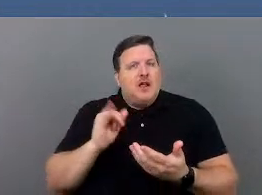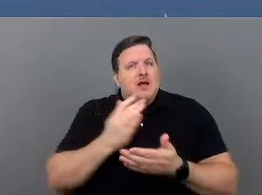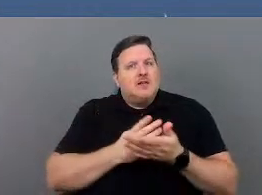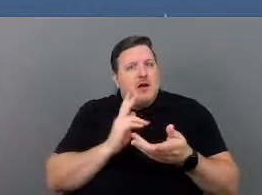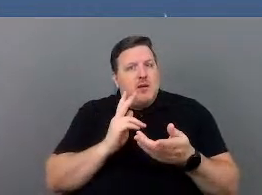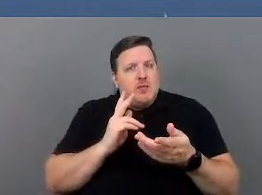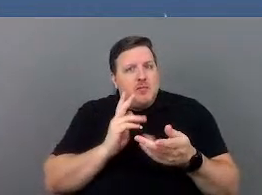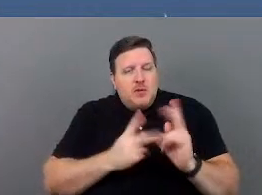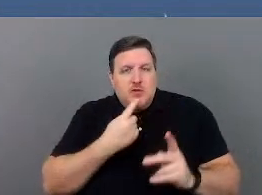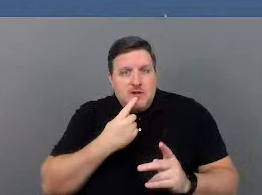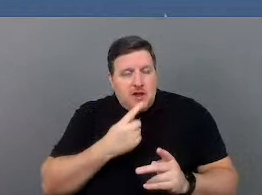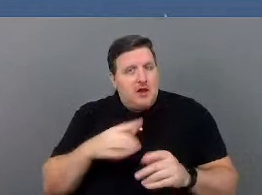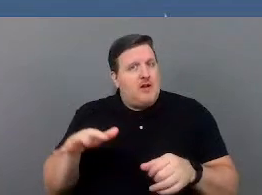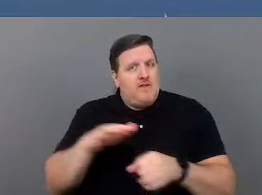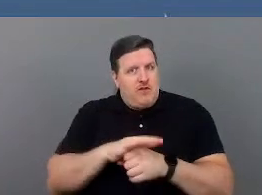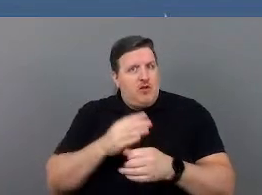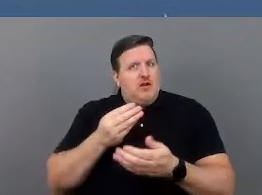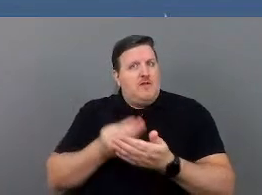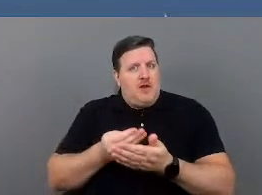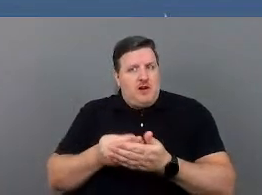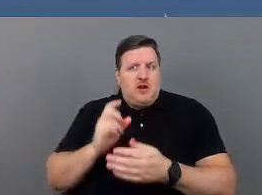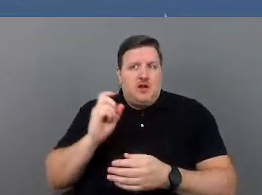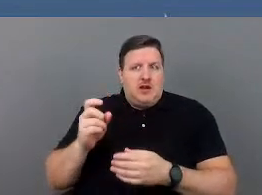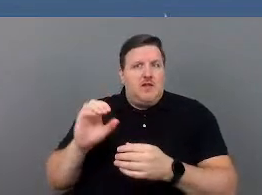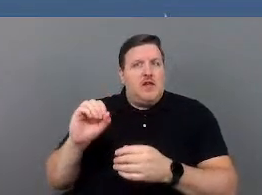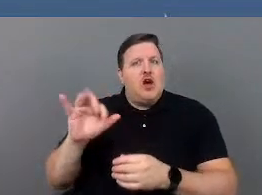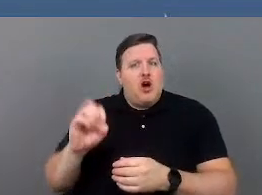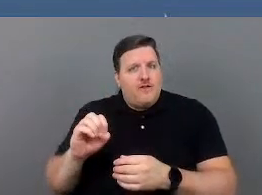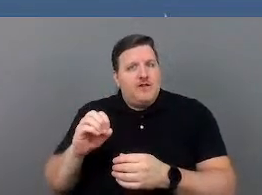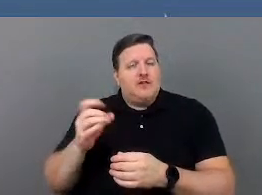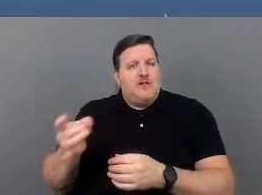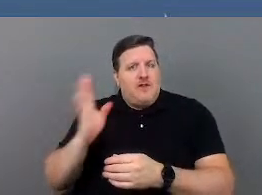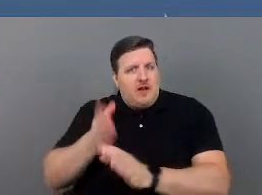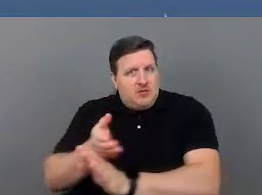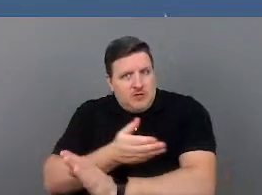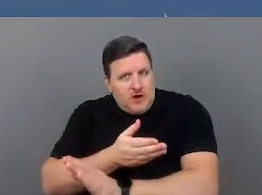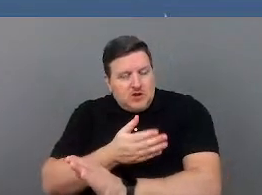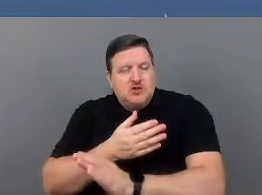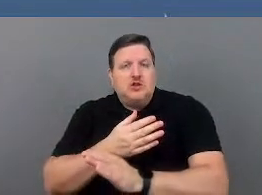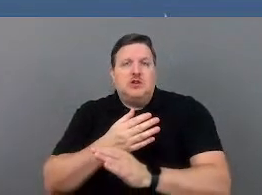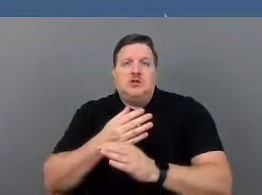PREVENTION SERVICES LIKE A MOTHER'S LOVE, LIKE GUNS DOWN, LOVE UP, AND ALSO